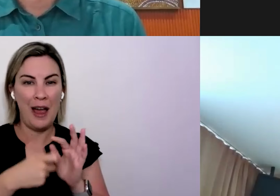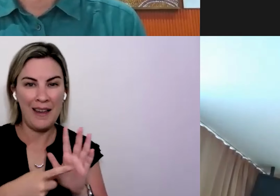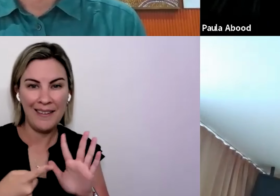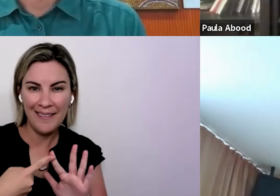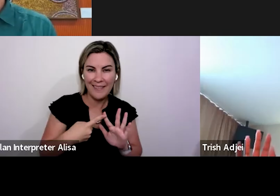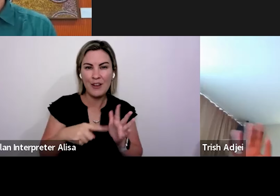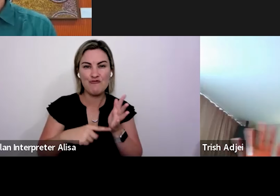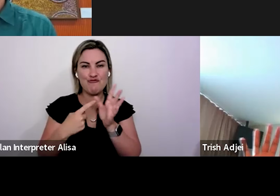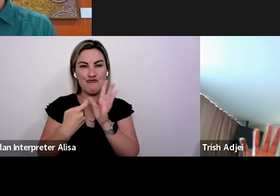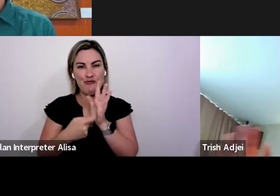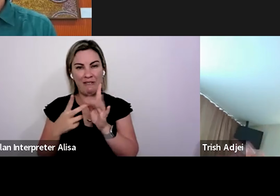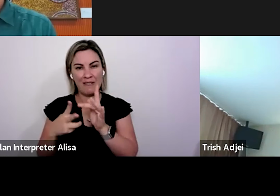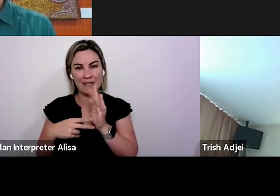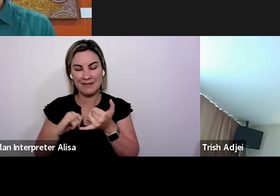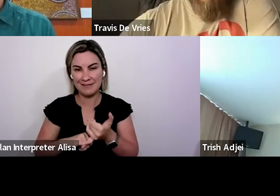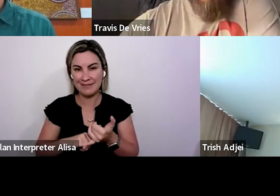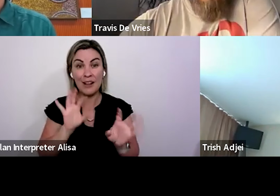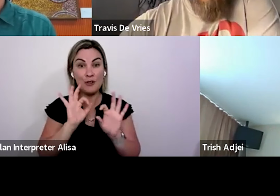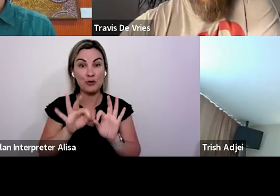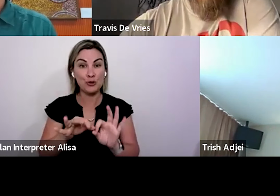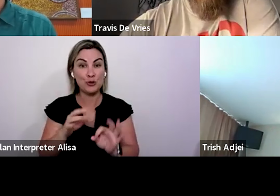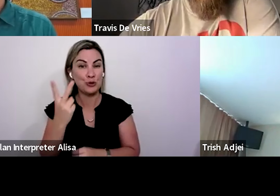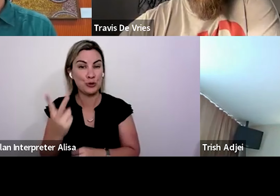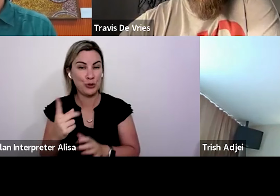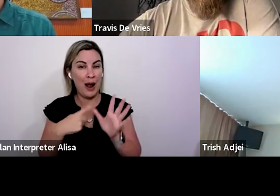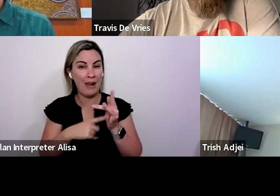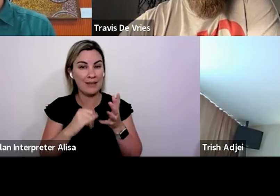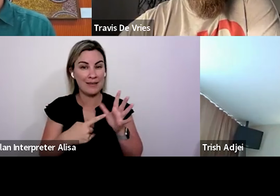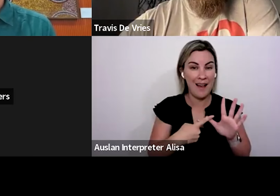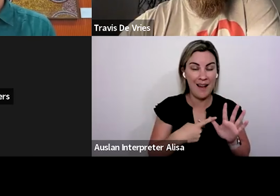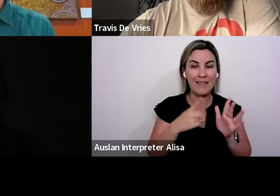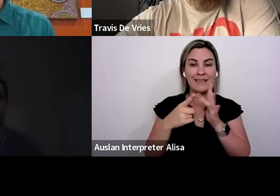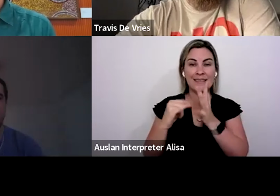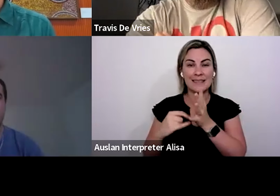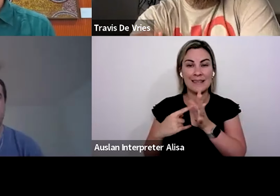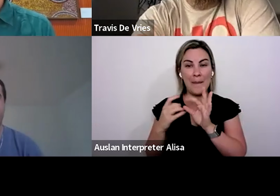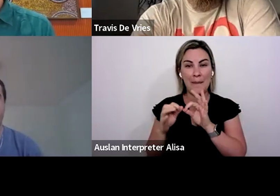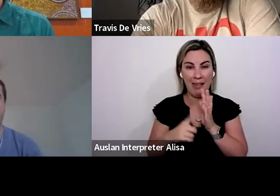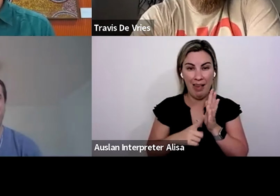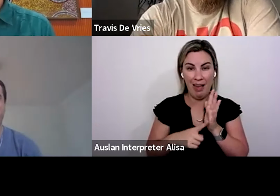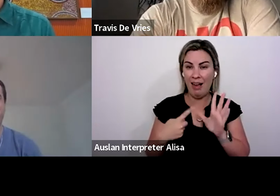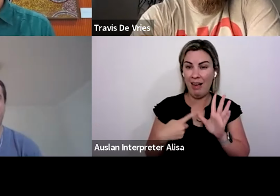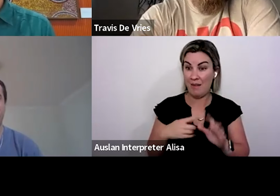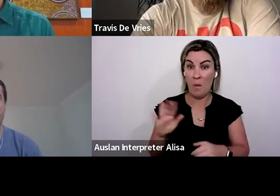Alisa and Isabella, and to my colleagues working behind the scenes for all their work setting up this webinar.